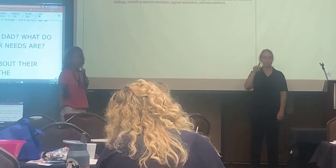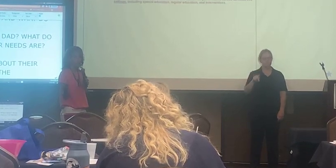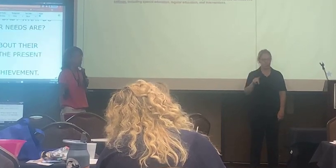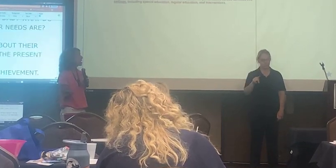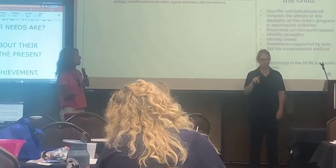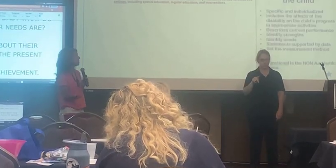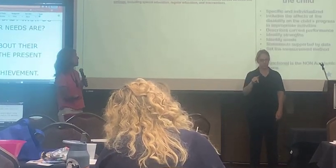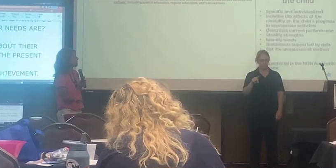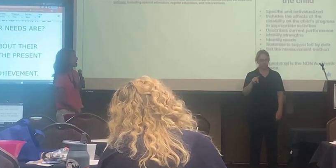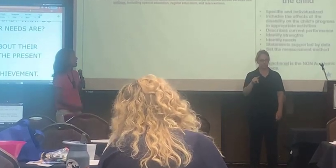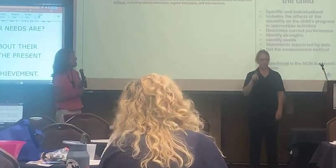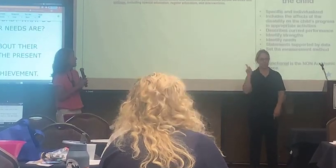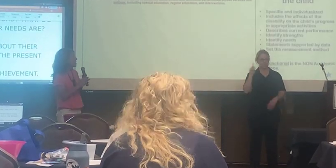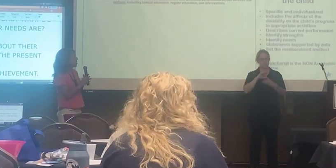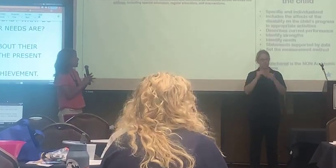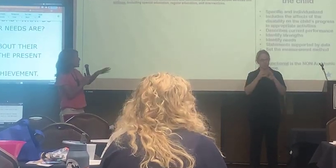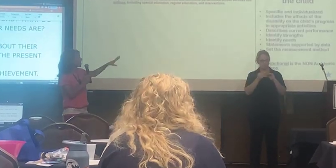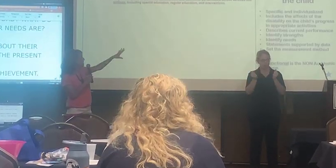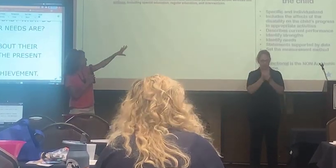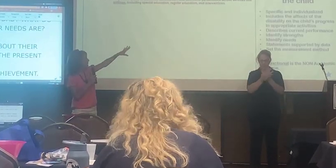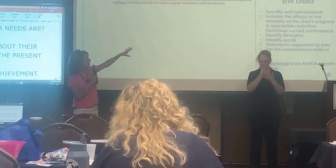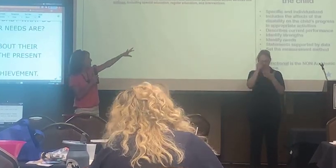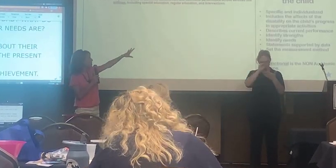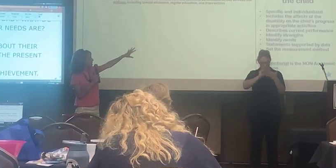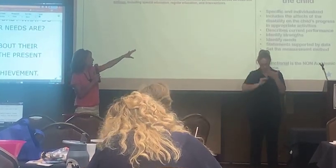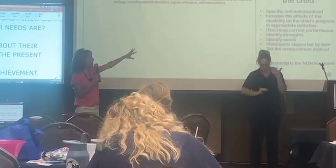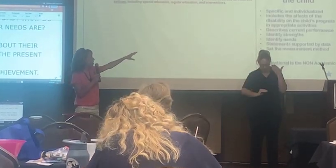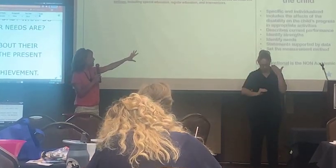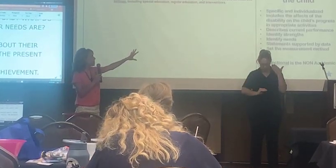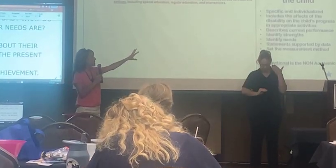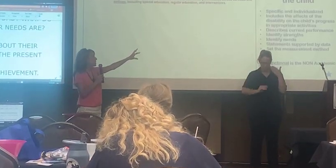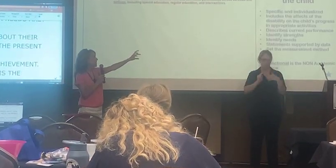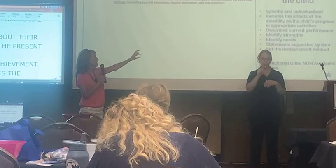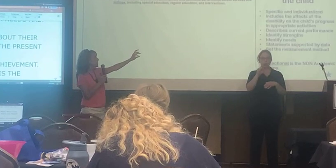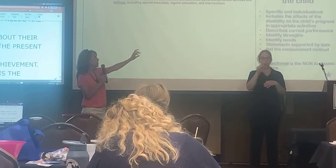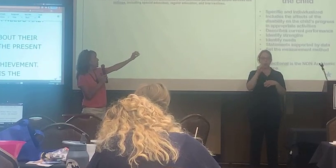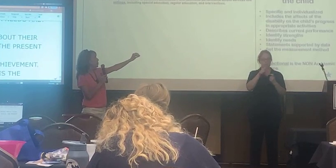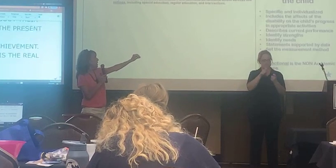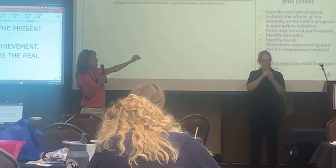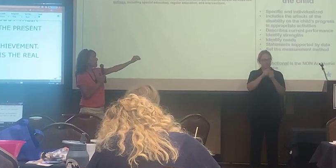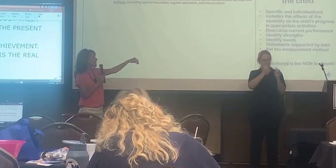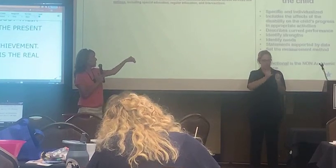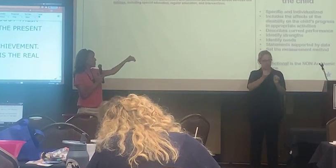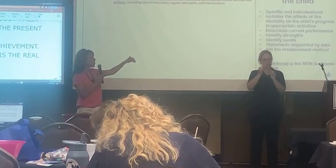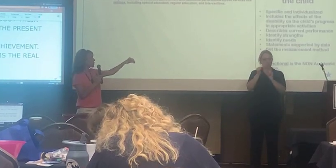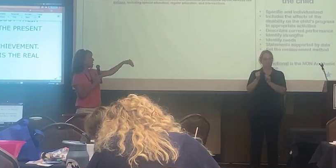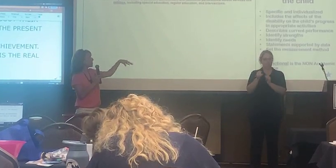on the line right over here this is our little no specific and individualized for your child